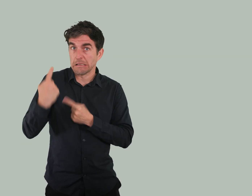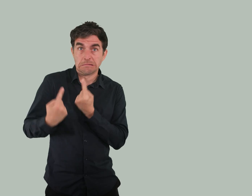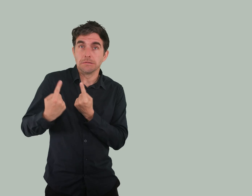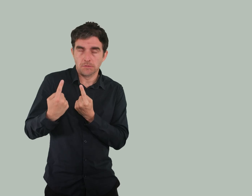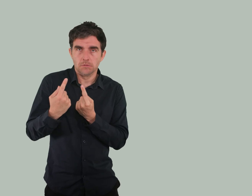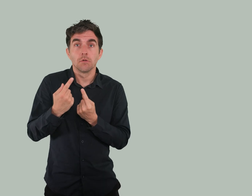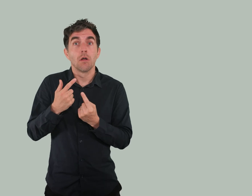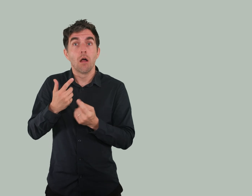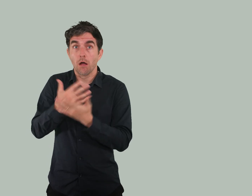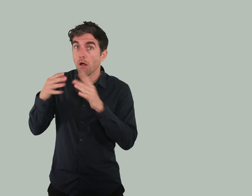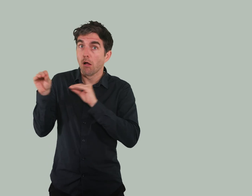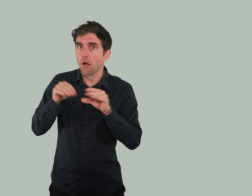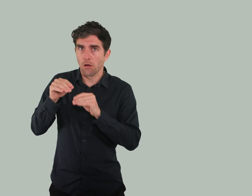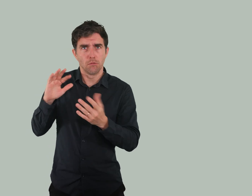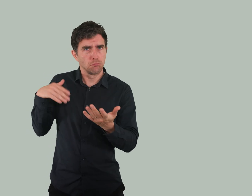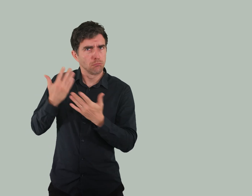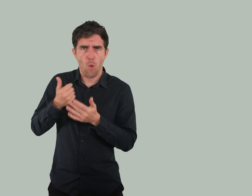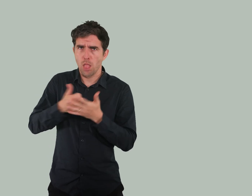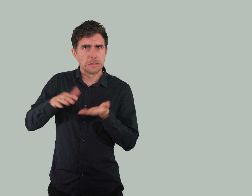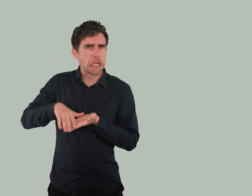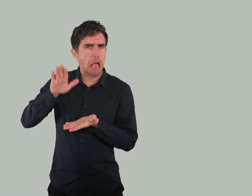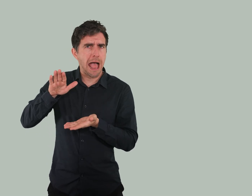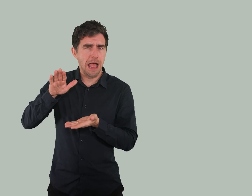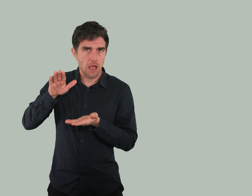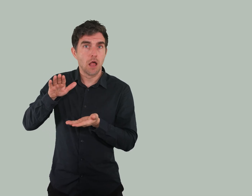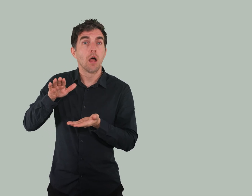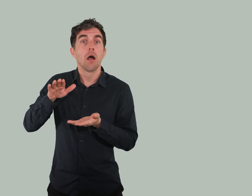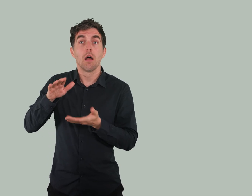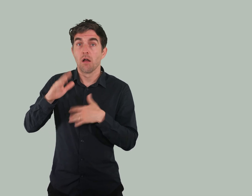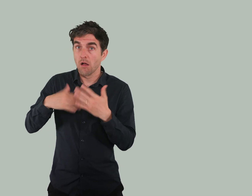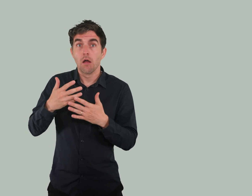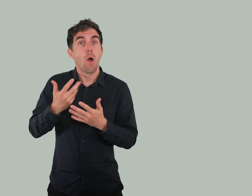Net migration has been historically high over recent years,